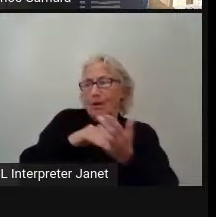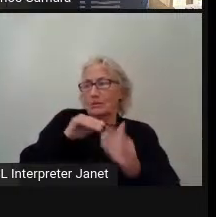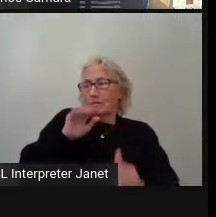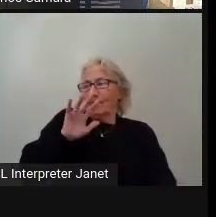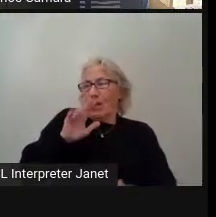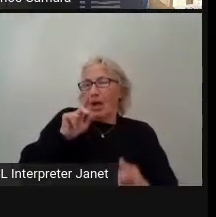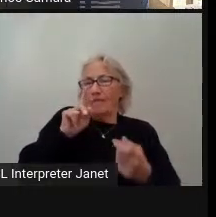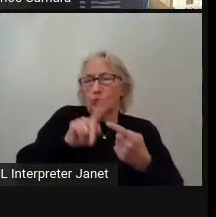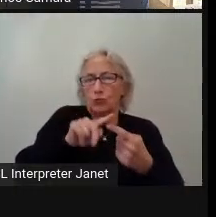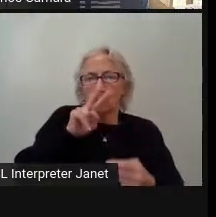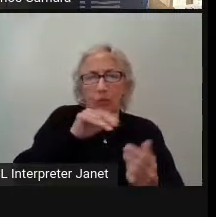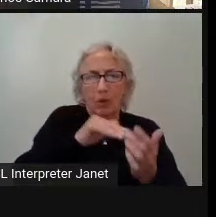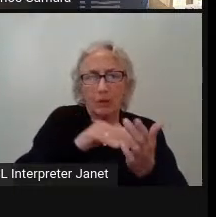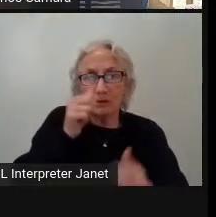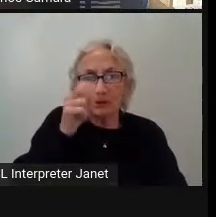the Joomla accessibility theme was created in 2016. So since